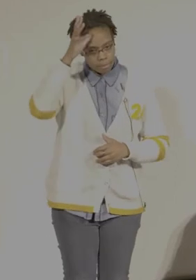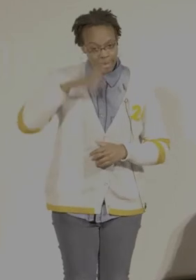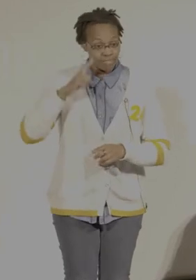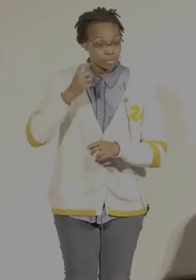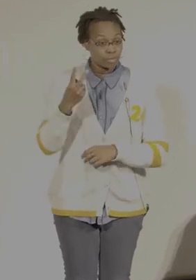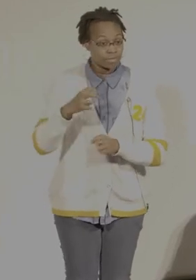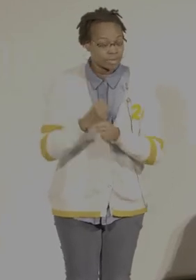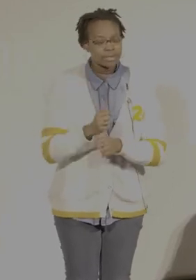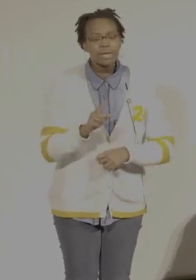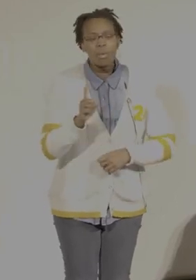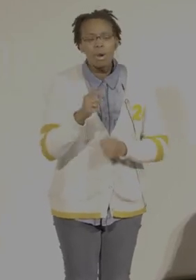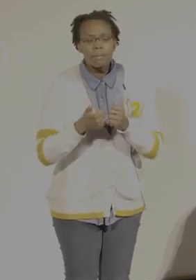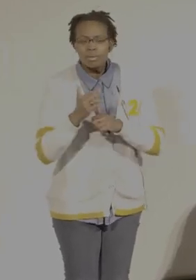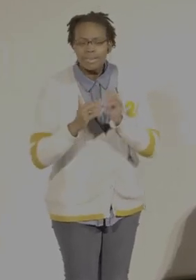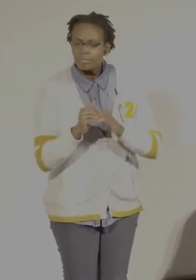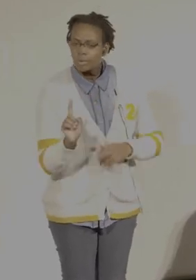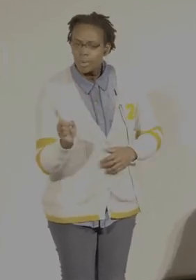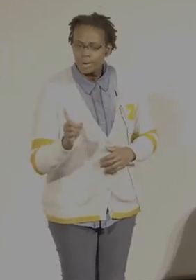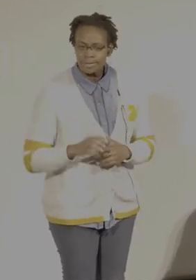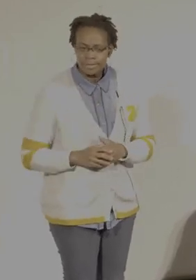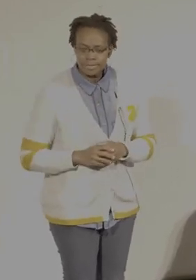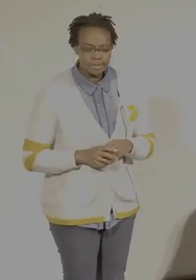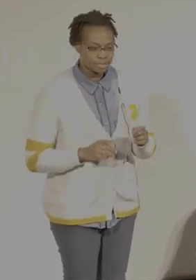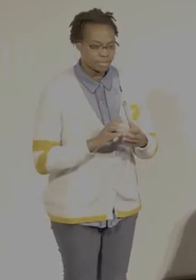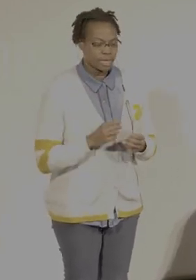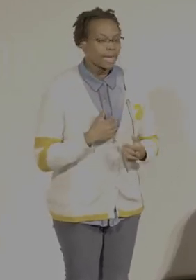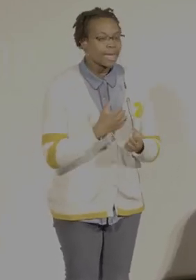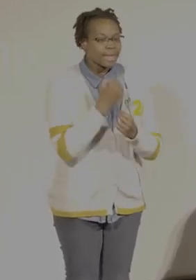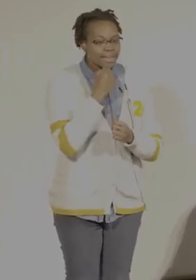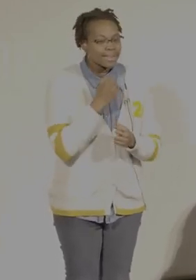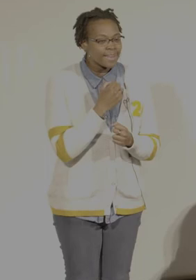I said, "Where's he his most comfortable?" And she goes, "He loves sitting in bars."